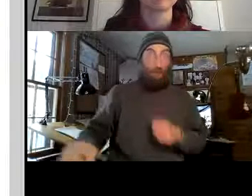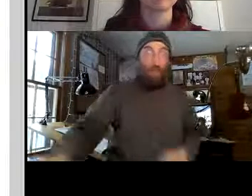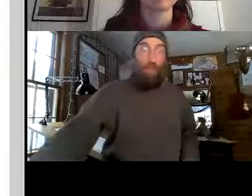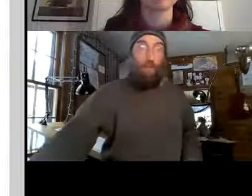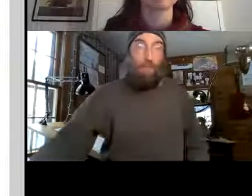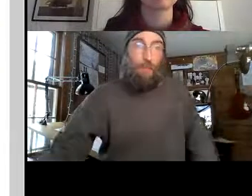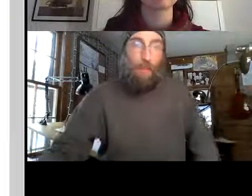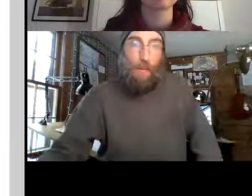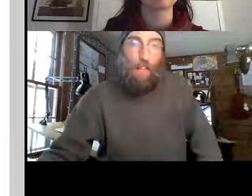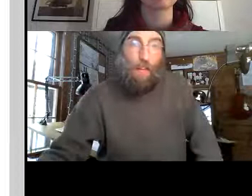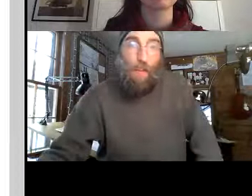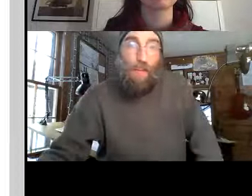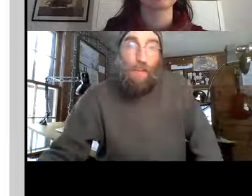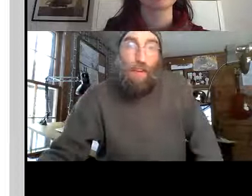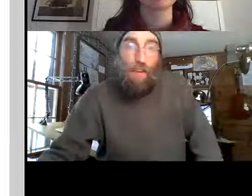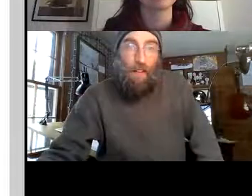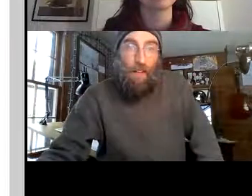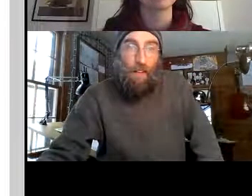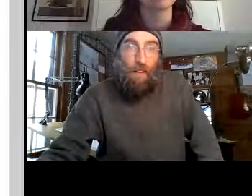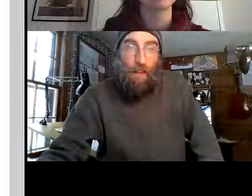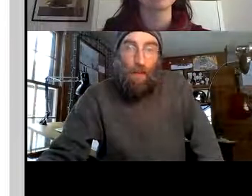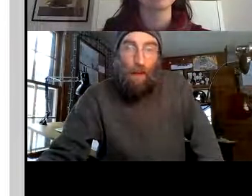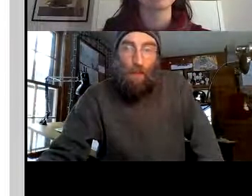that I really-- oh *two* more two-page spreads. Here um,